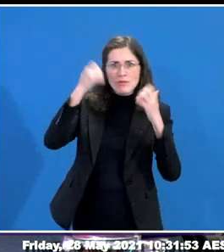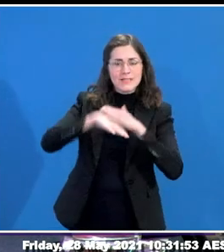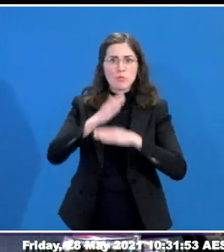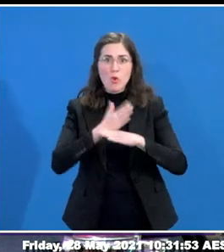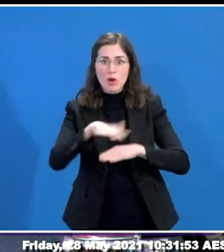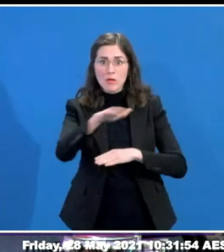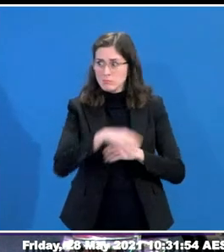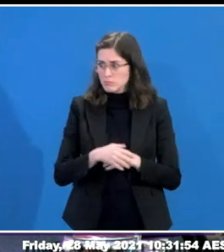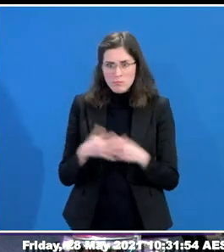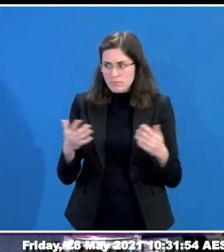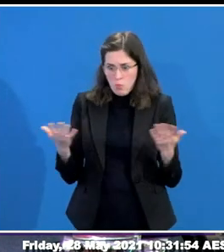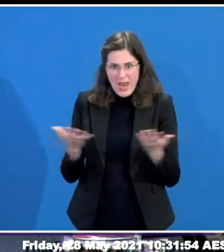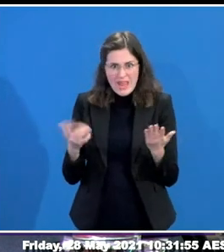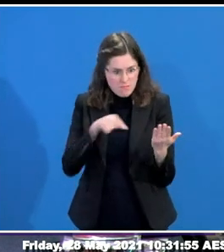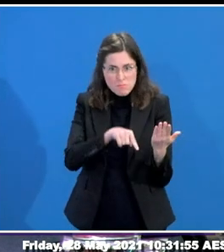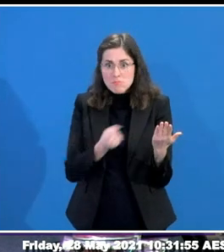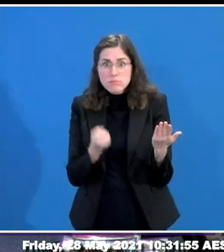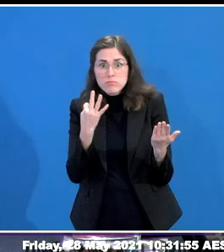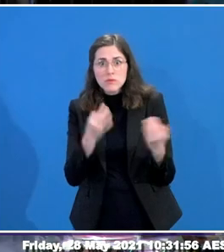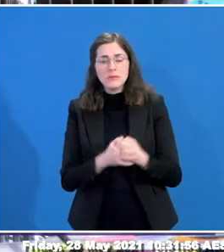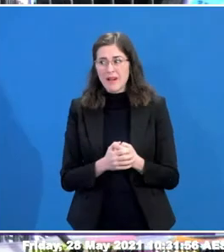May not be in this report, but I believe it is in one of the reports.